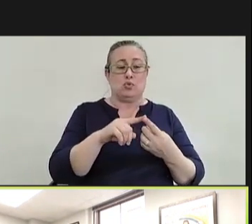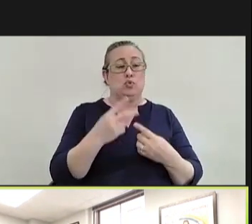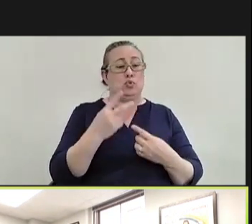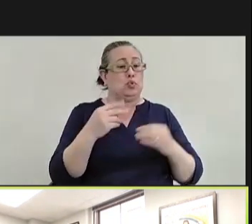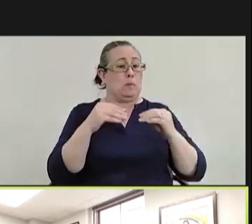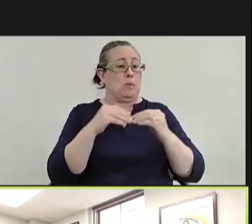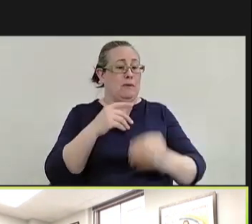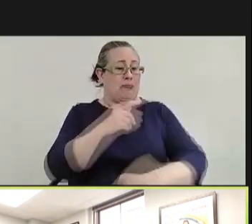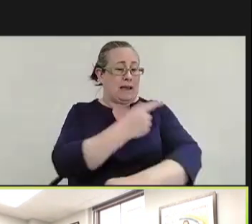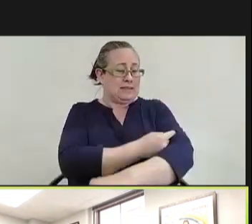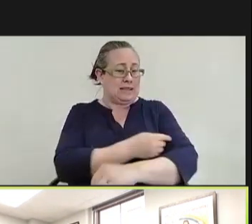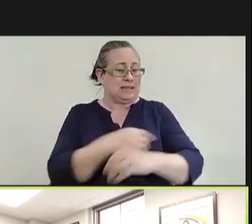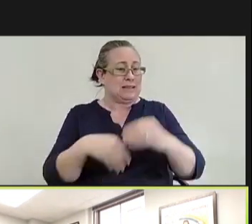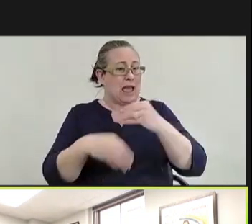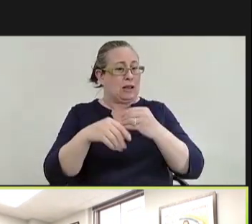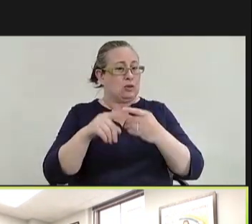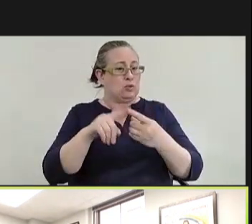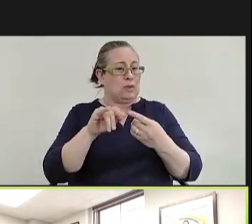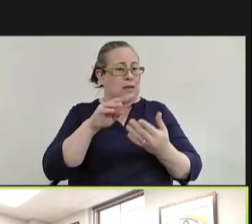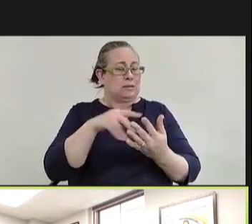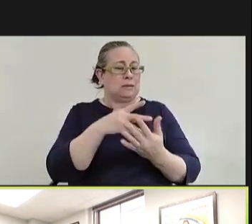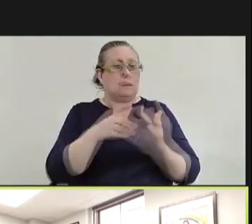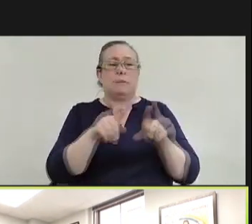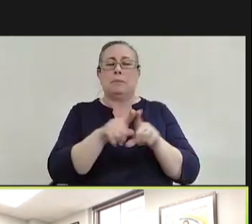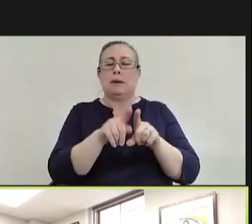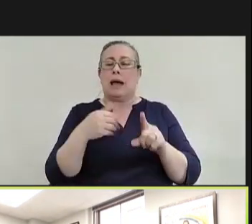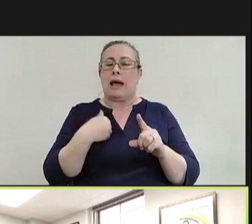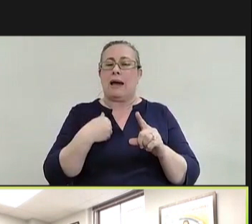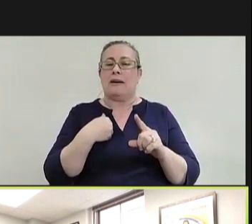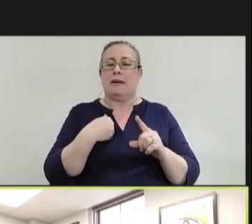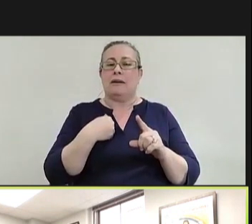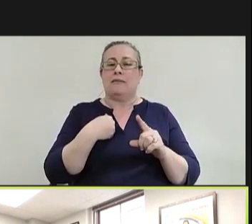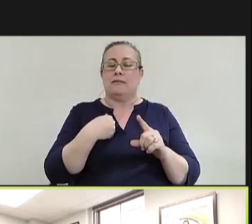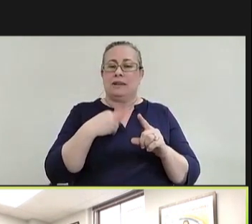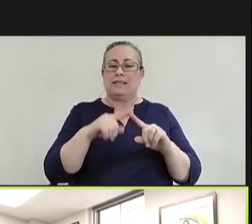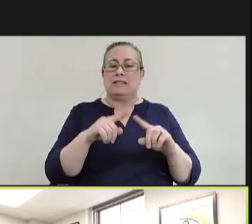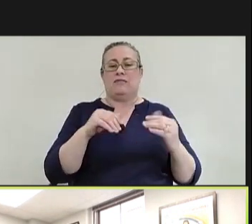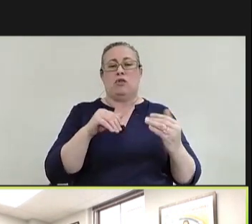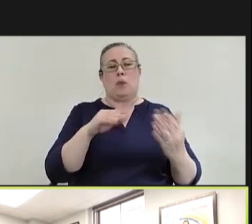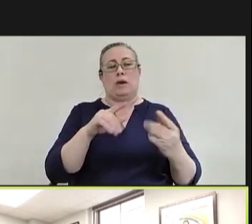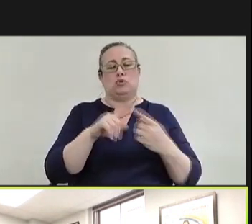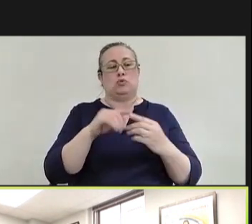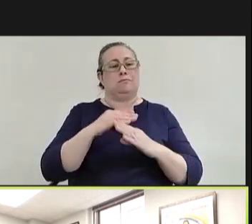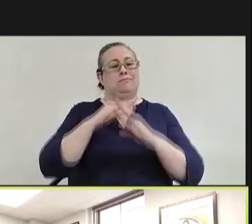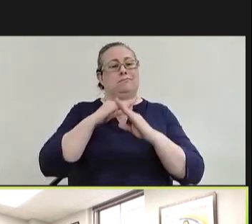that schedule and we have different ways of preventing RSV and we had a bit of a